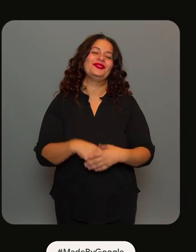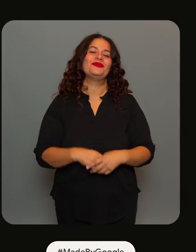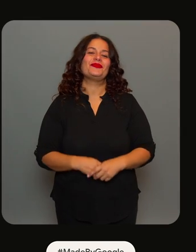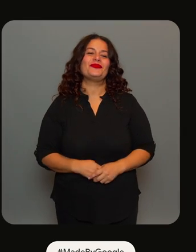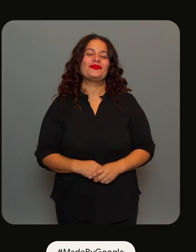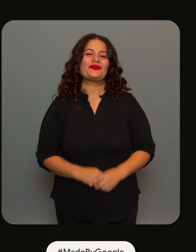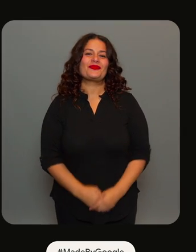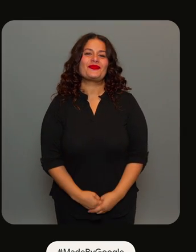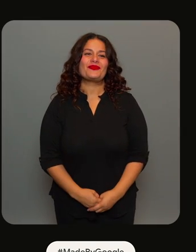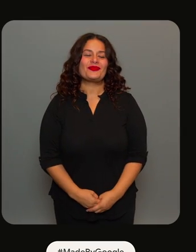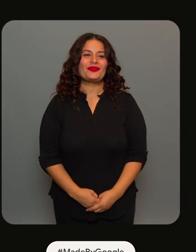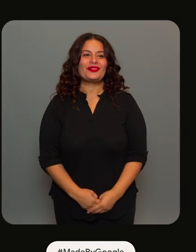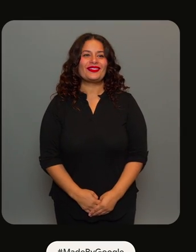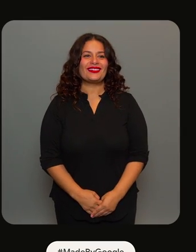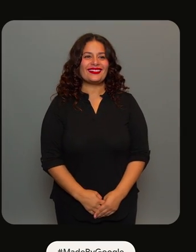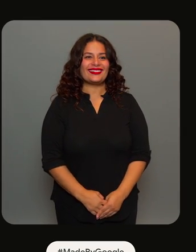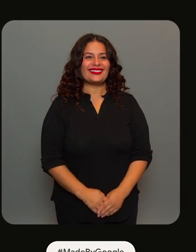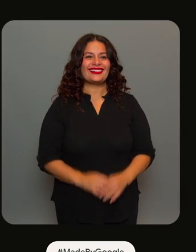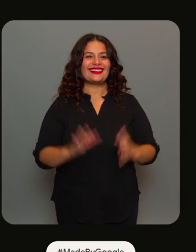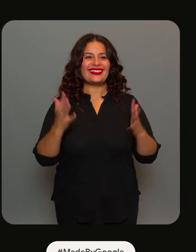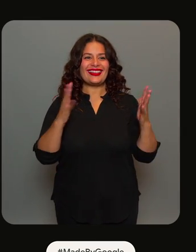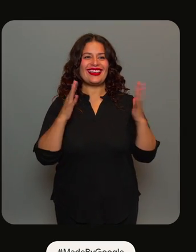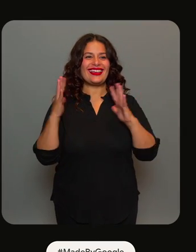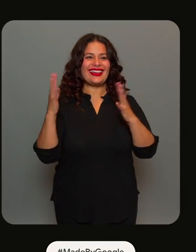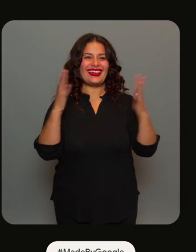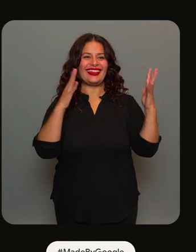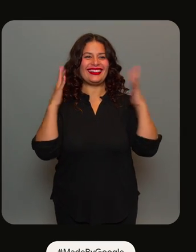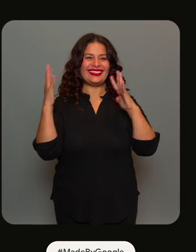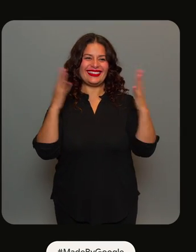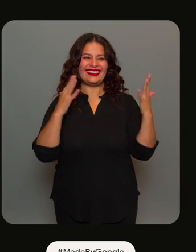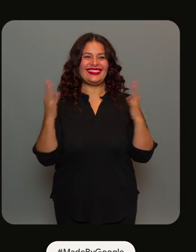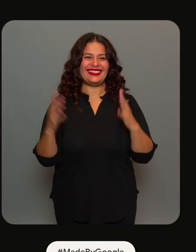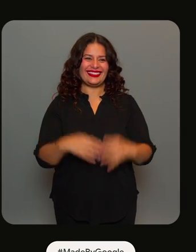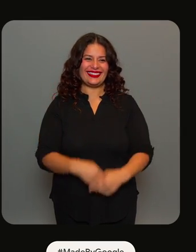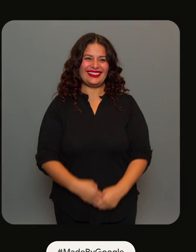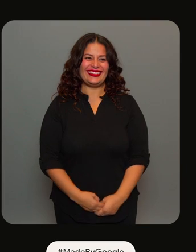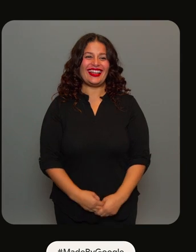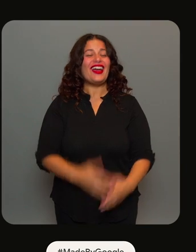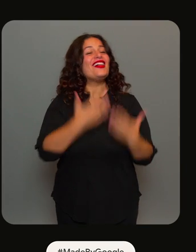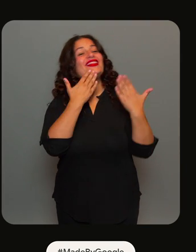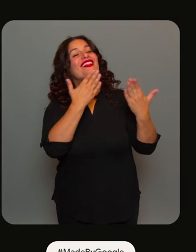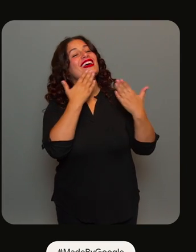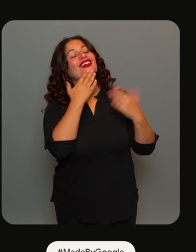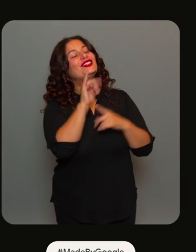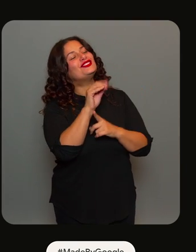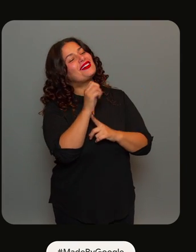Thank you, James!